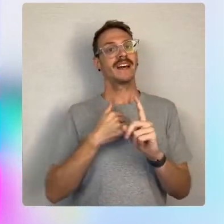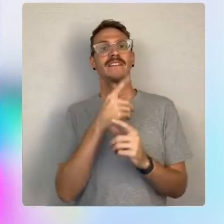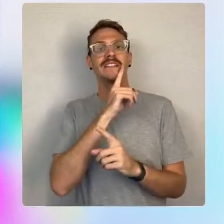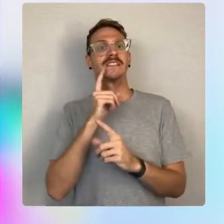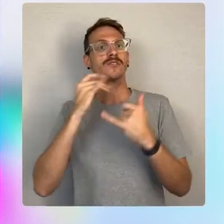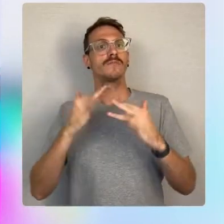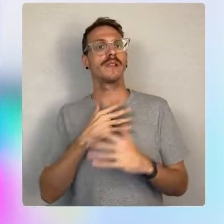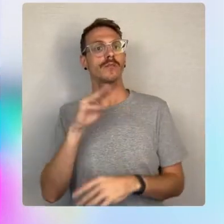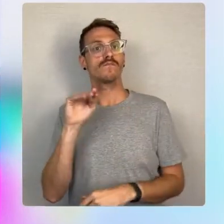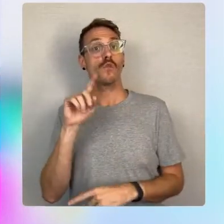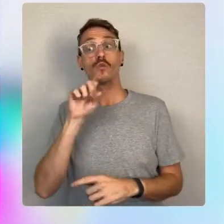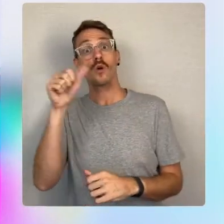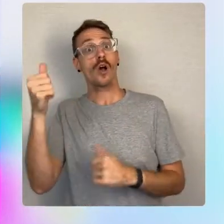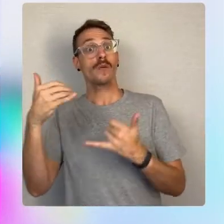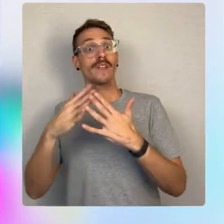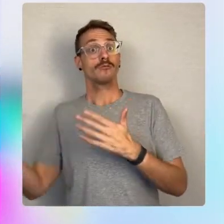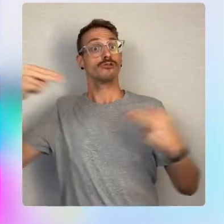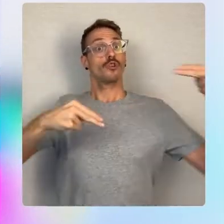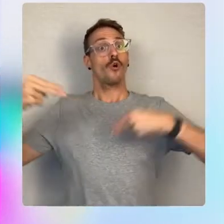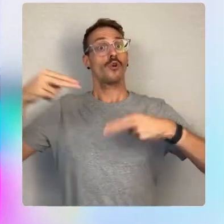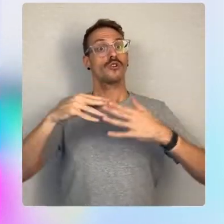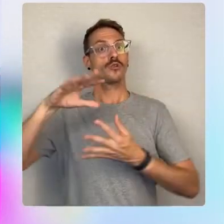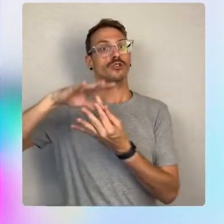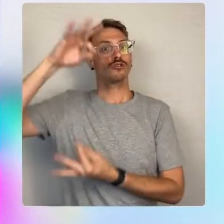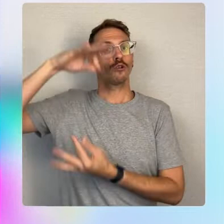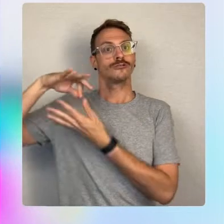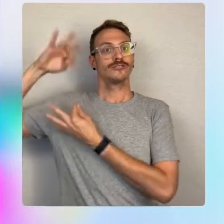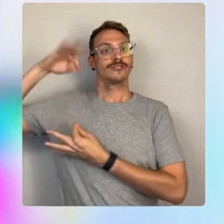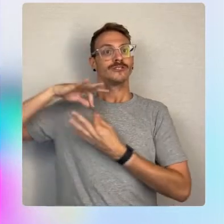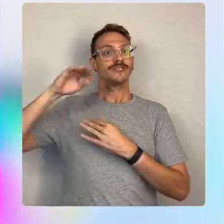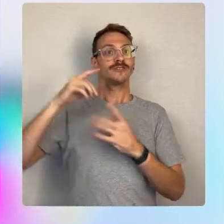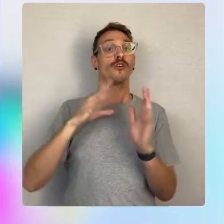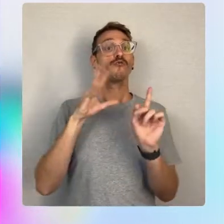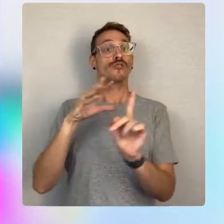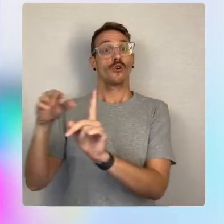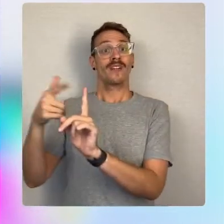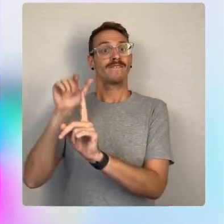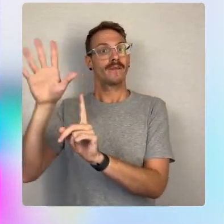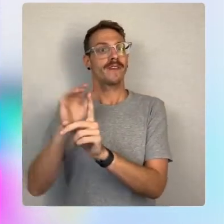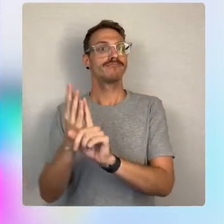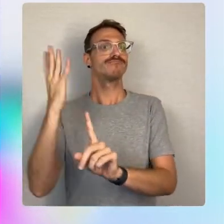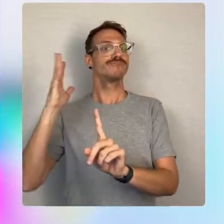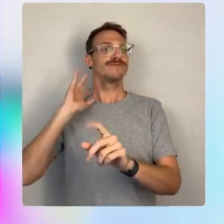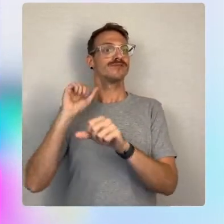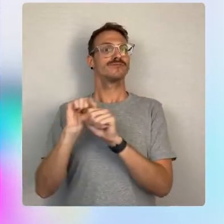Other players join you as ghosts that are recordings from their earlier workout sessions.